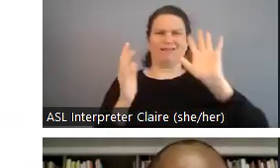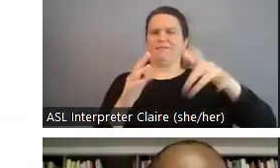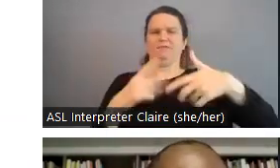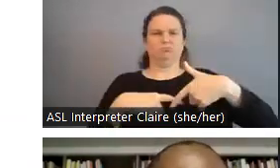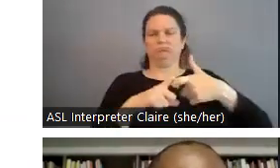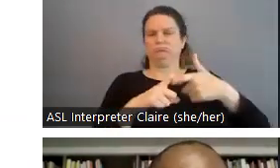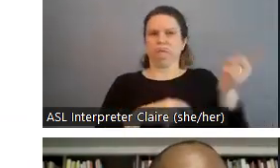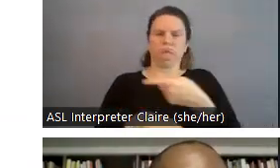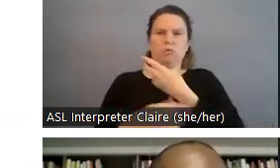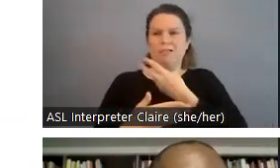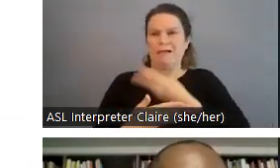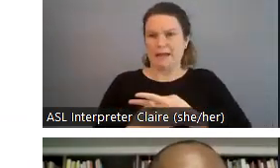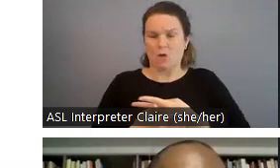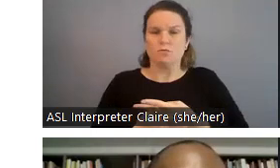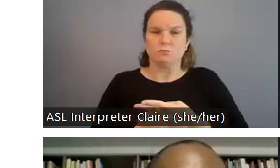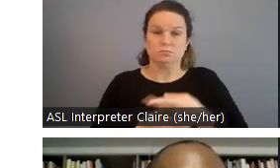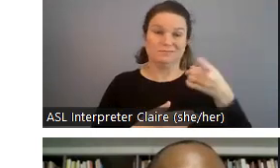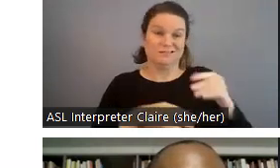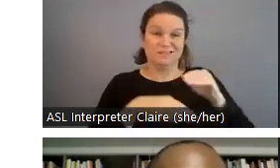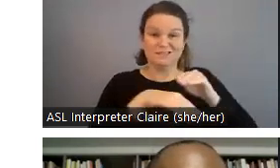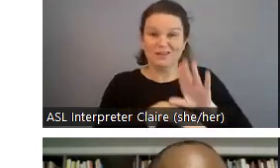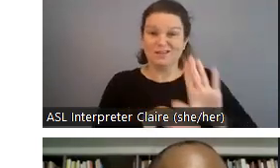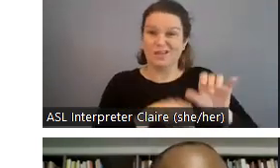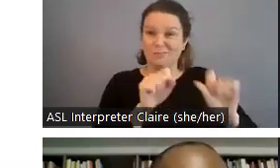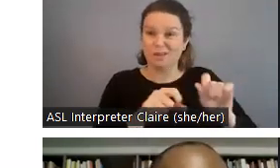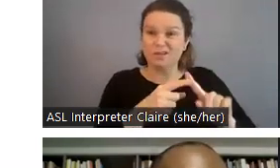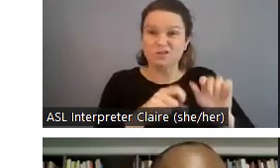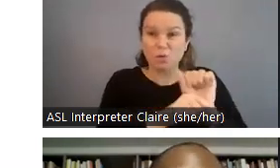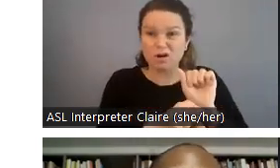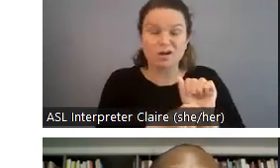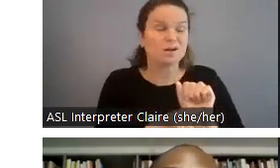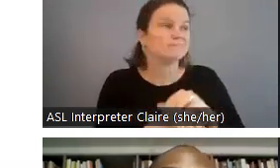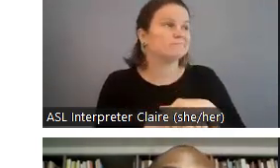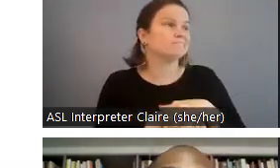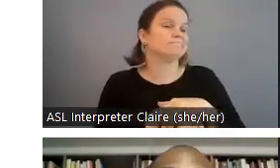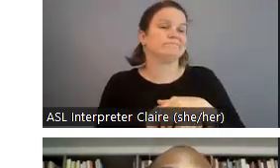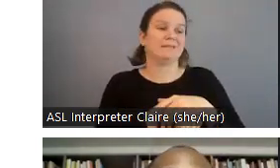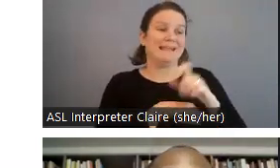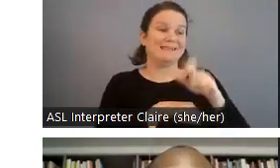And so as you can imagine, this is affecting their ability to work.